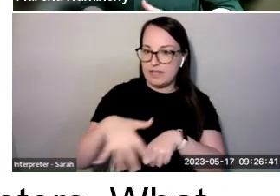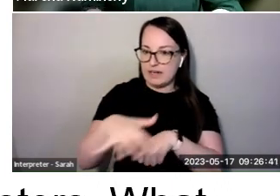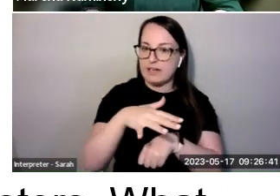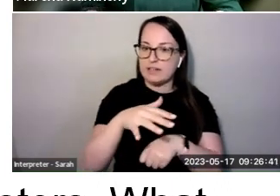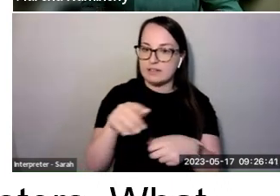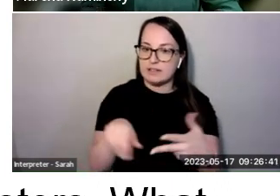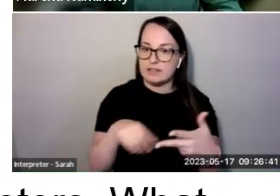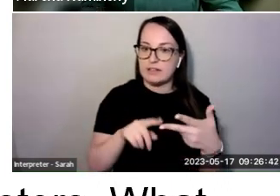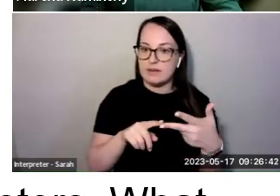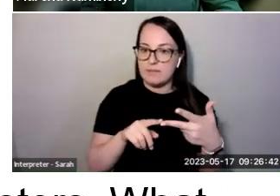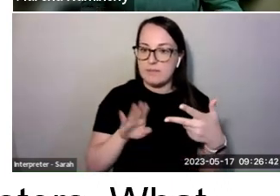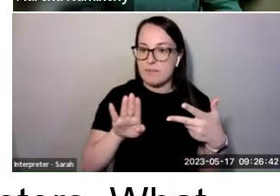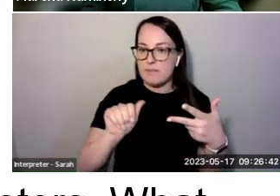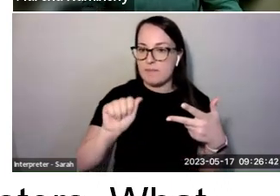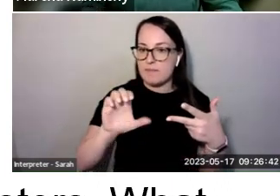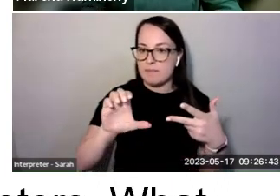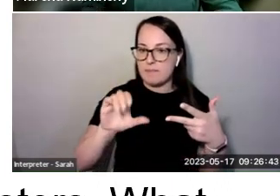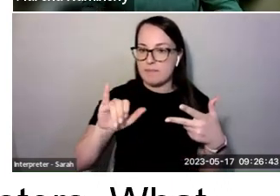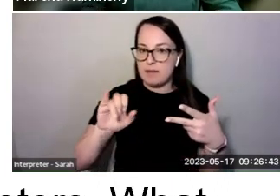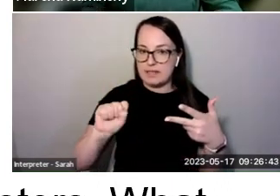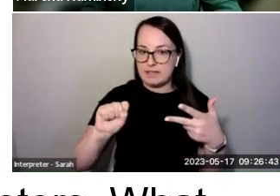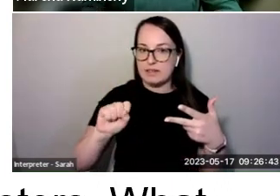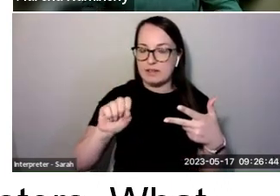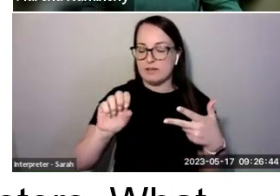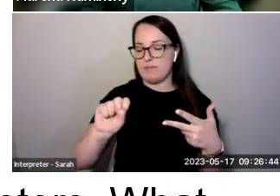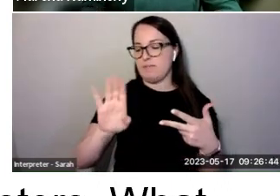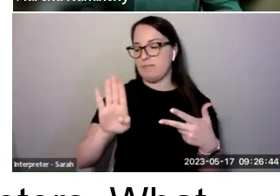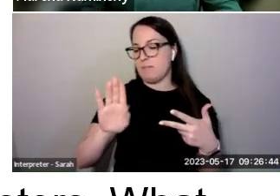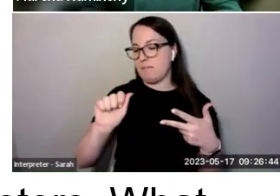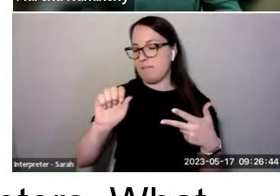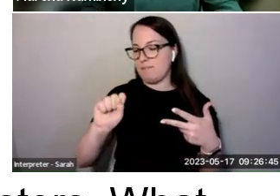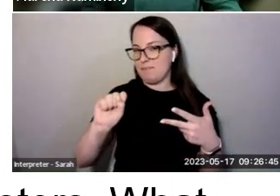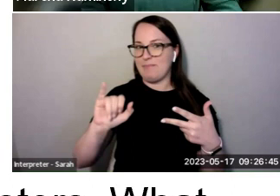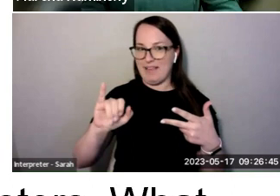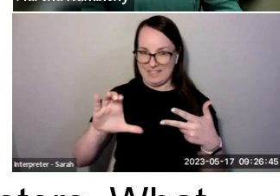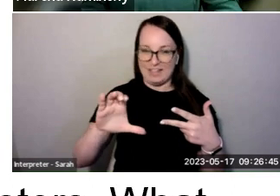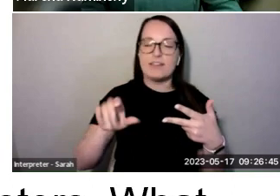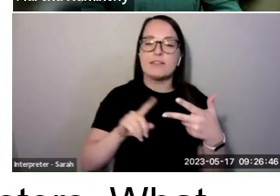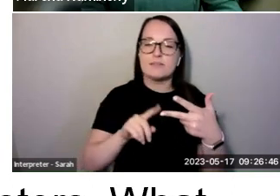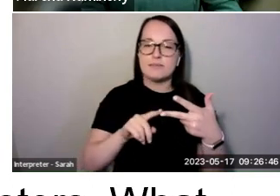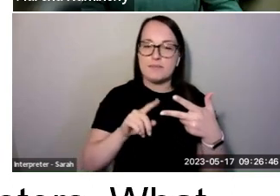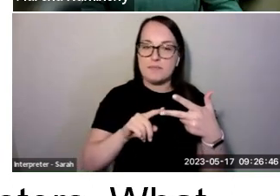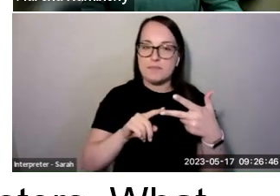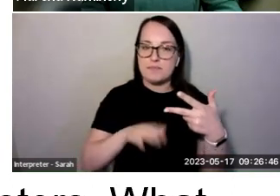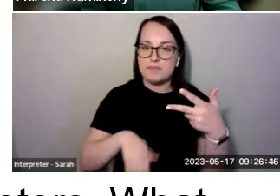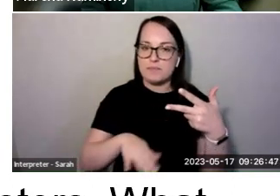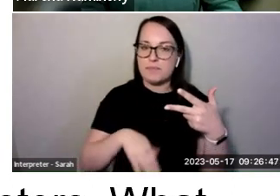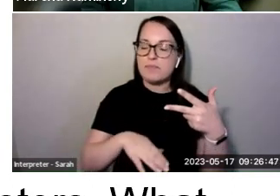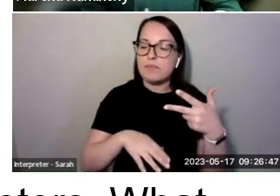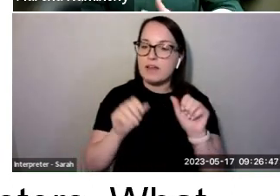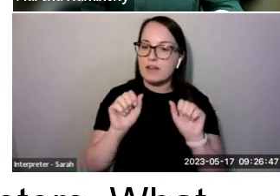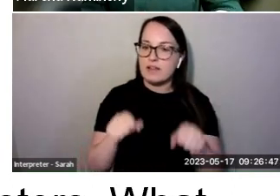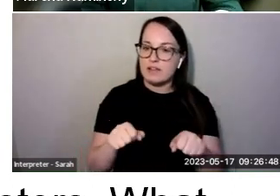and more settings. For example, basics, who would be the